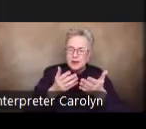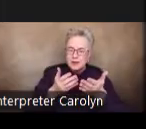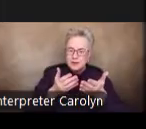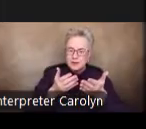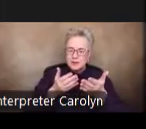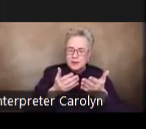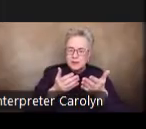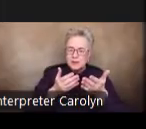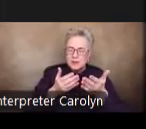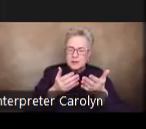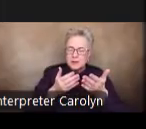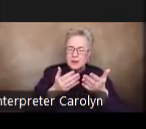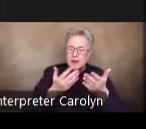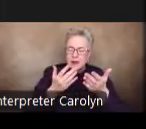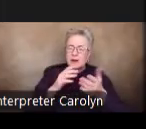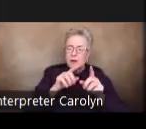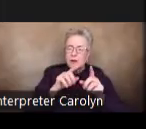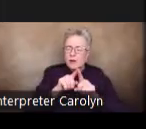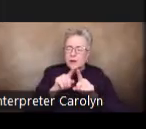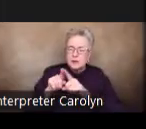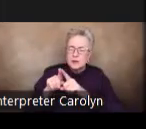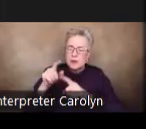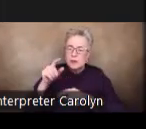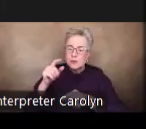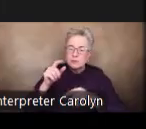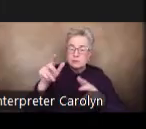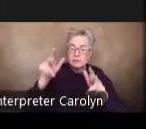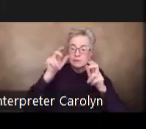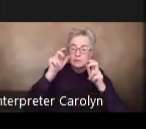And basically that receptive language developing more quickly